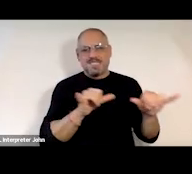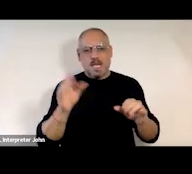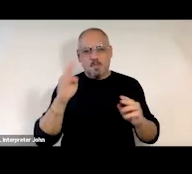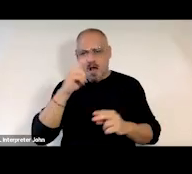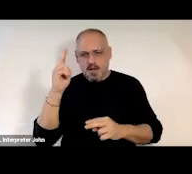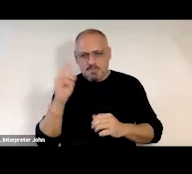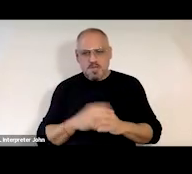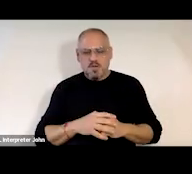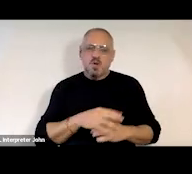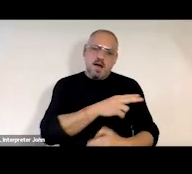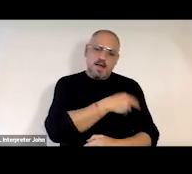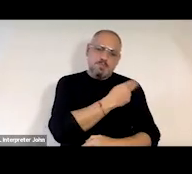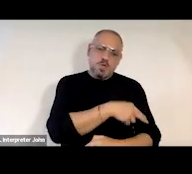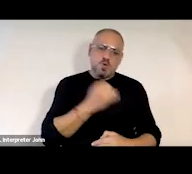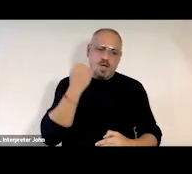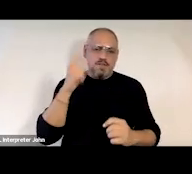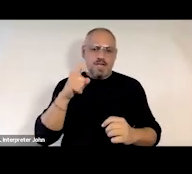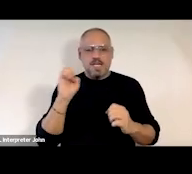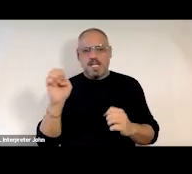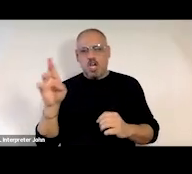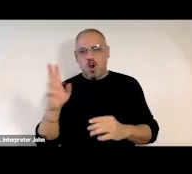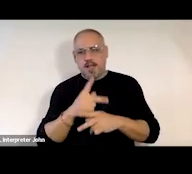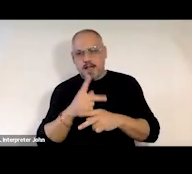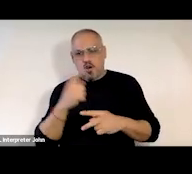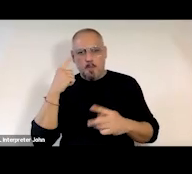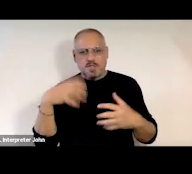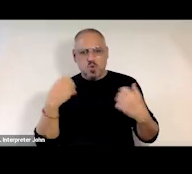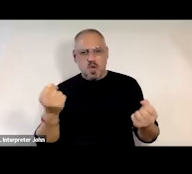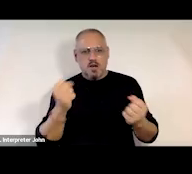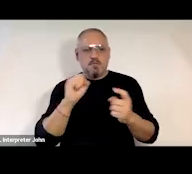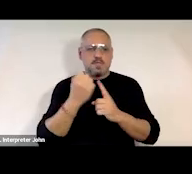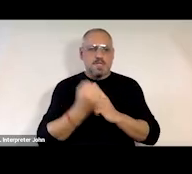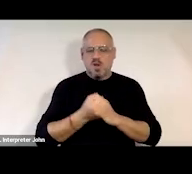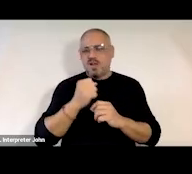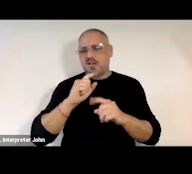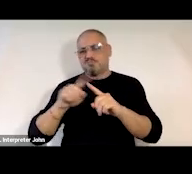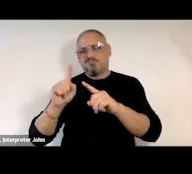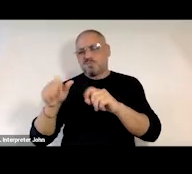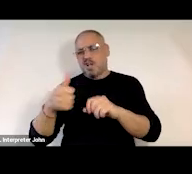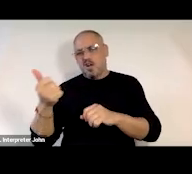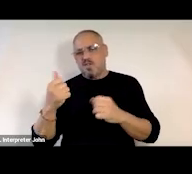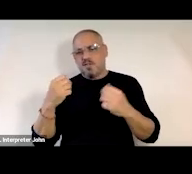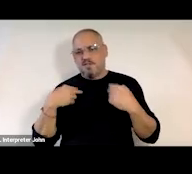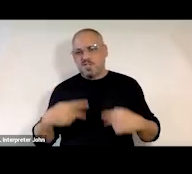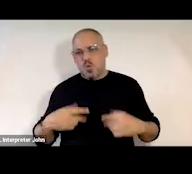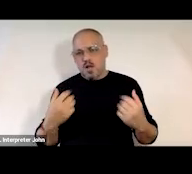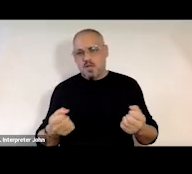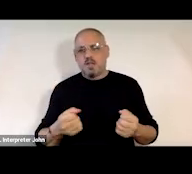if they needed emergency care for mental health conditions or other physical health conditions. So starting to kind of maintain